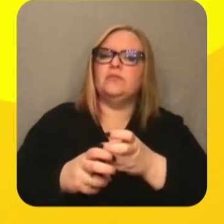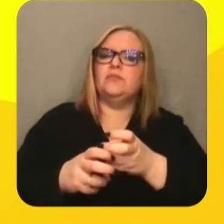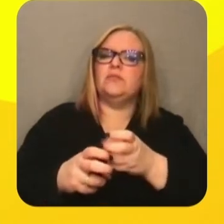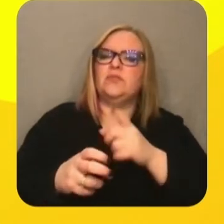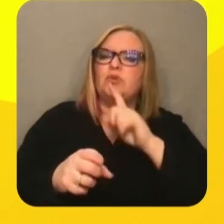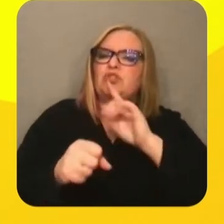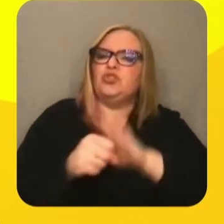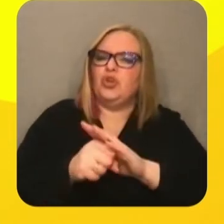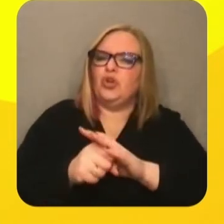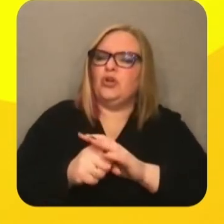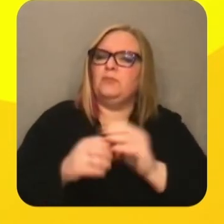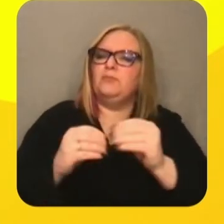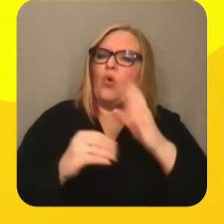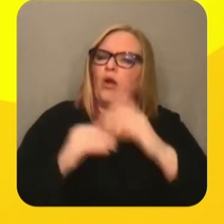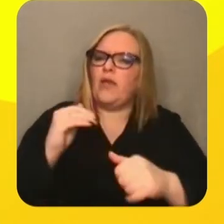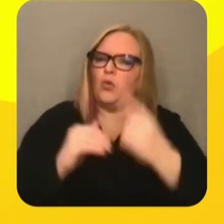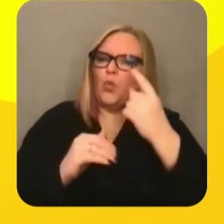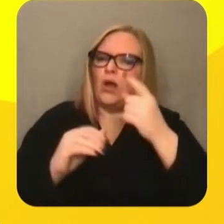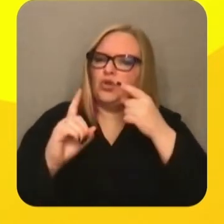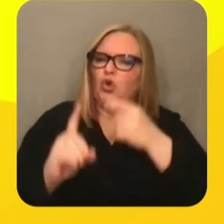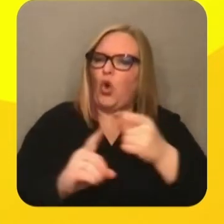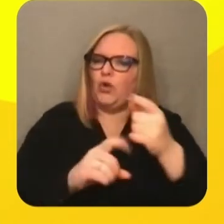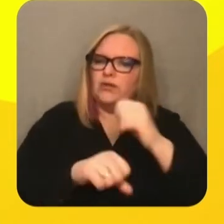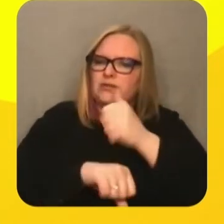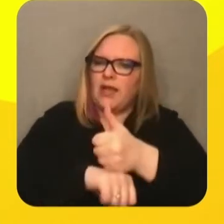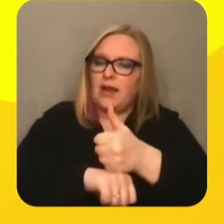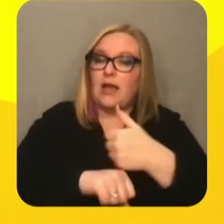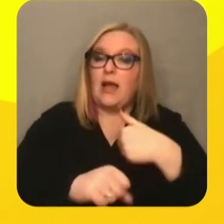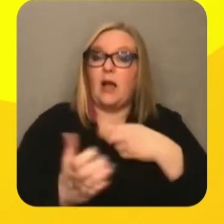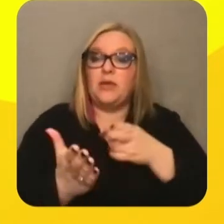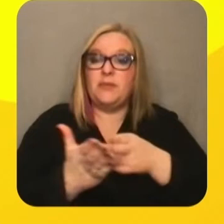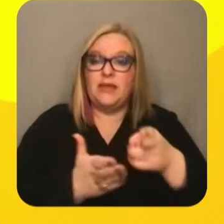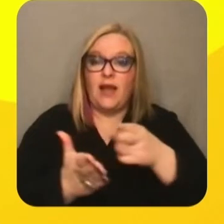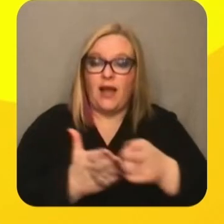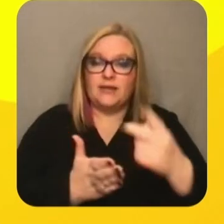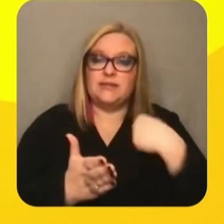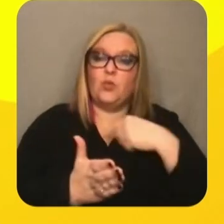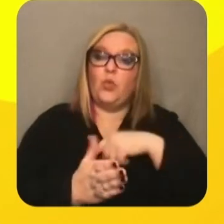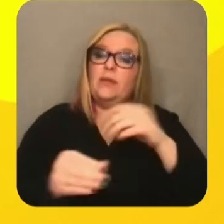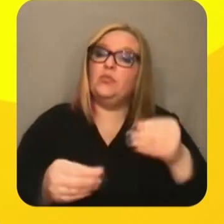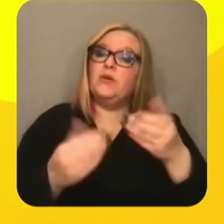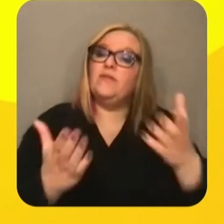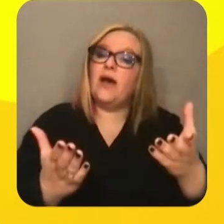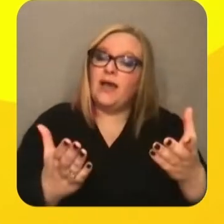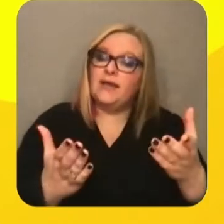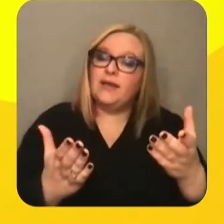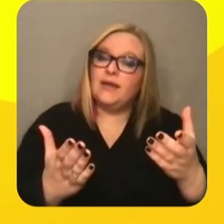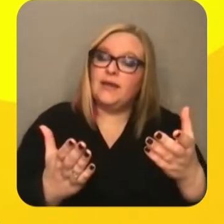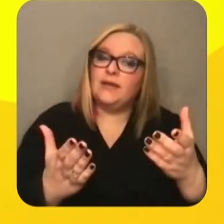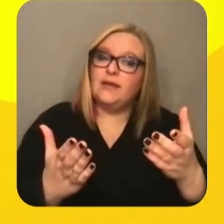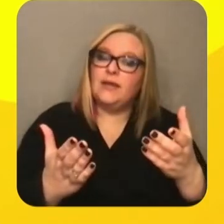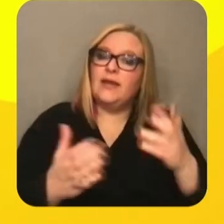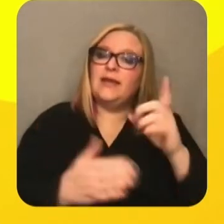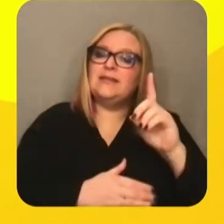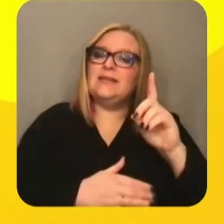Again I'll be honest with you, we provided DEI experience of with our colleagues